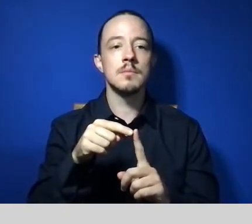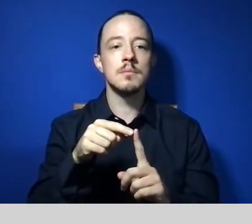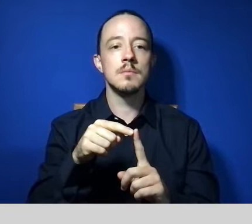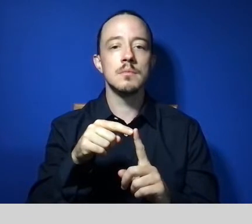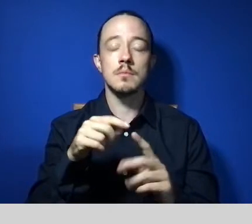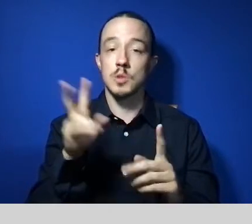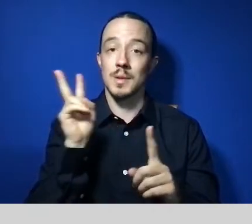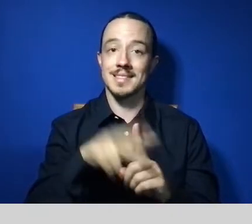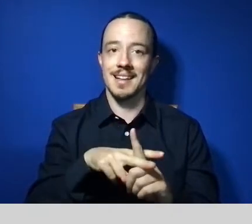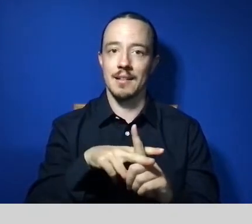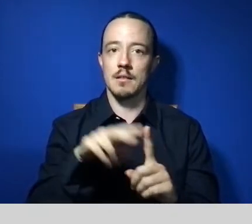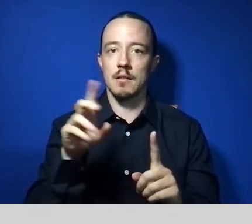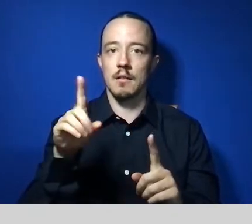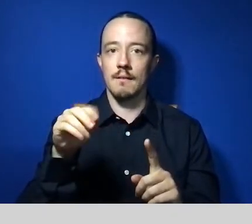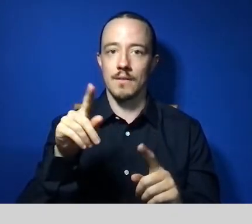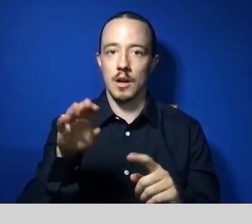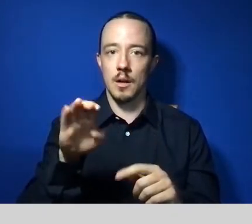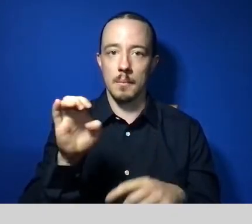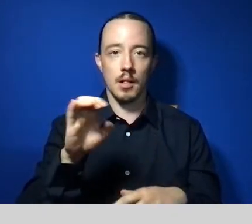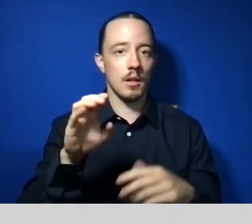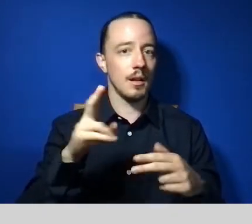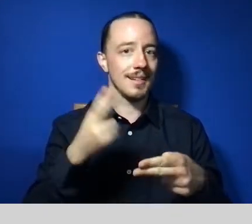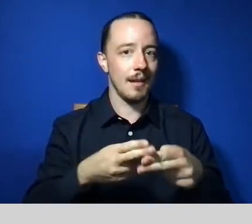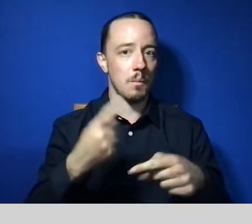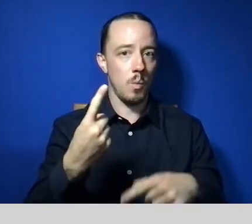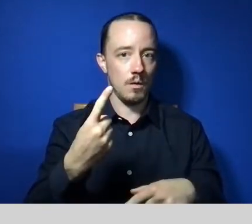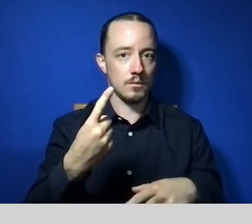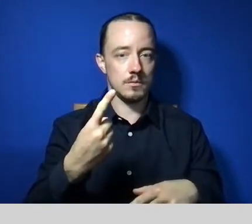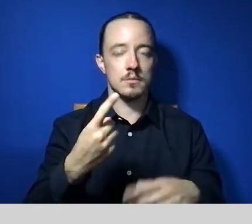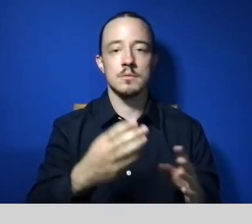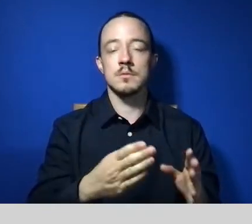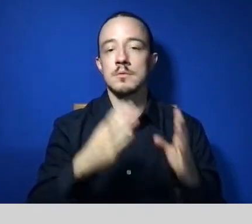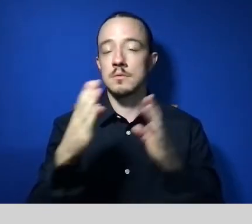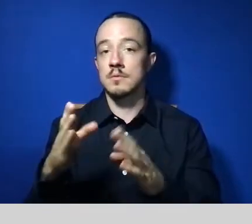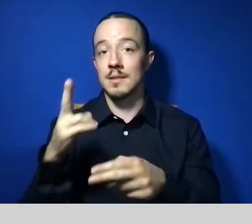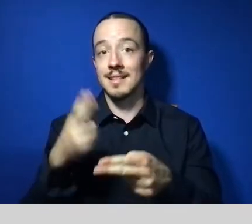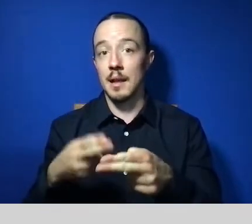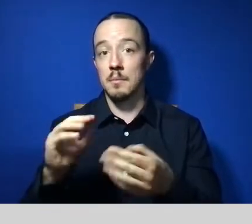I assigned it, the main name, one is equal to India, named two is equal to United States.